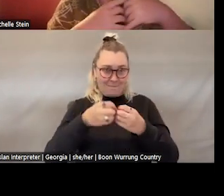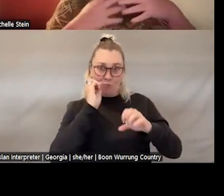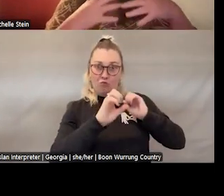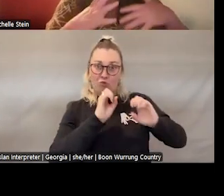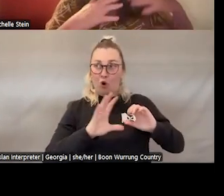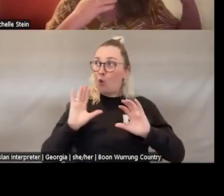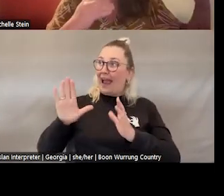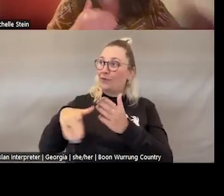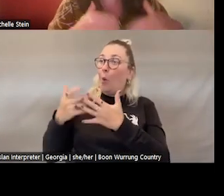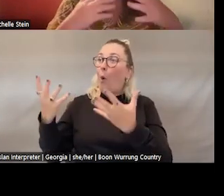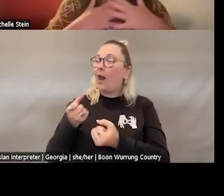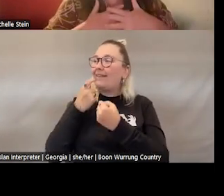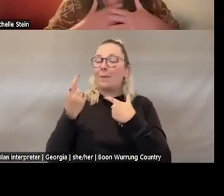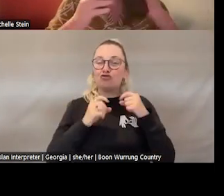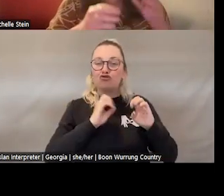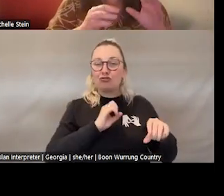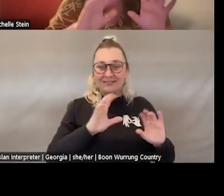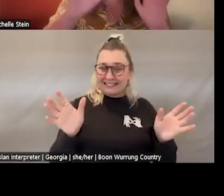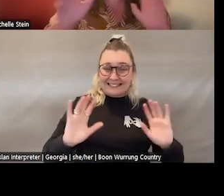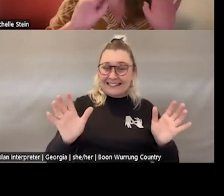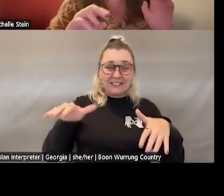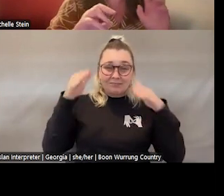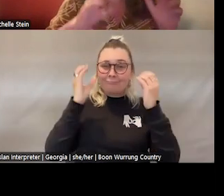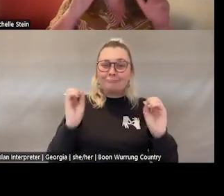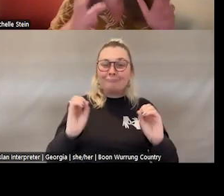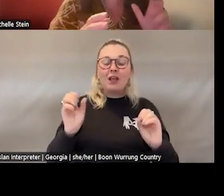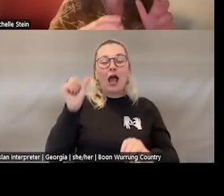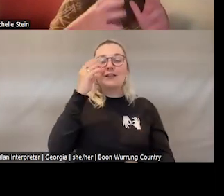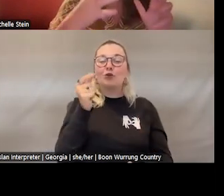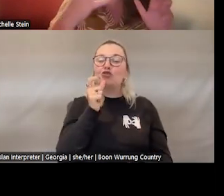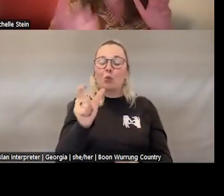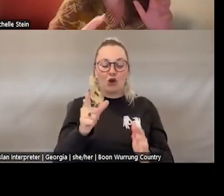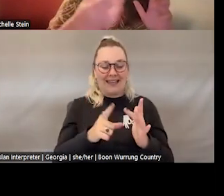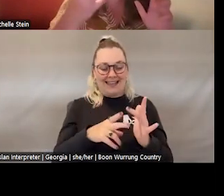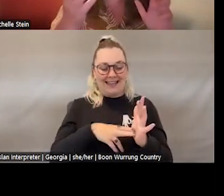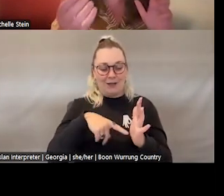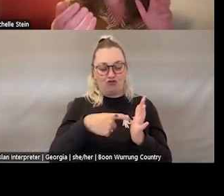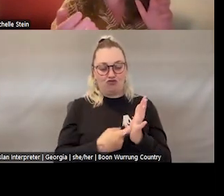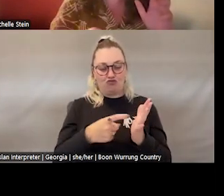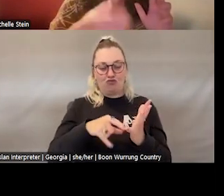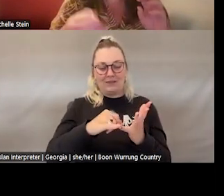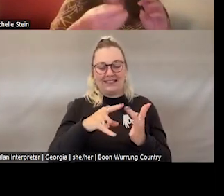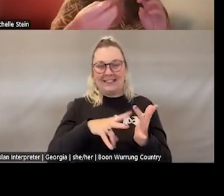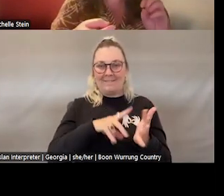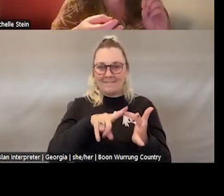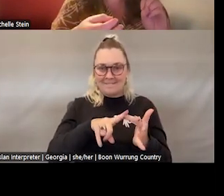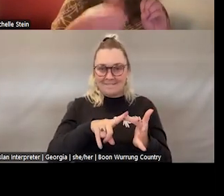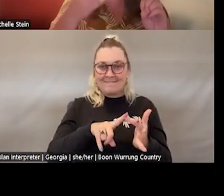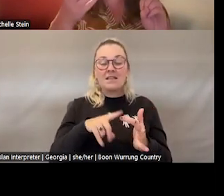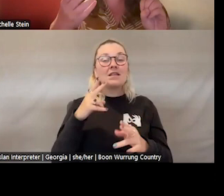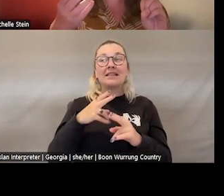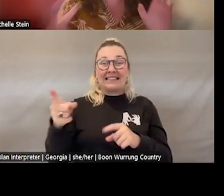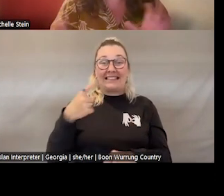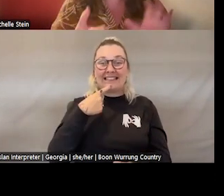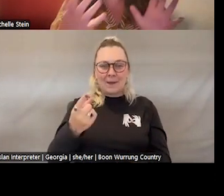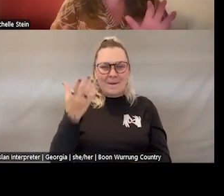it feels overwhelming for you. Someone referred to the word intrusive for someone supporting your